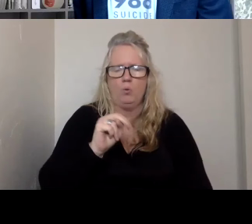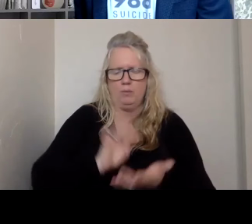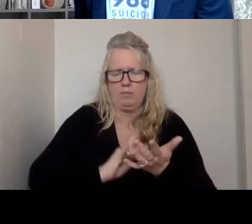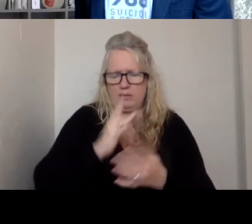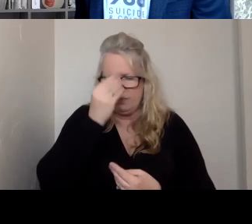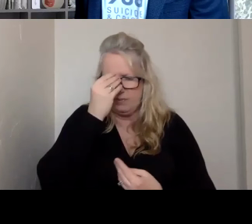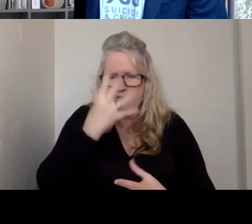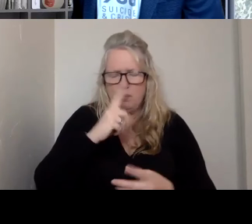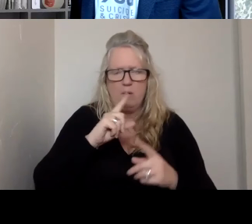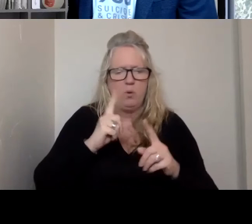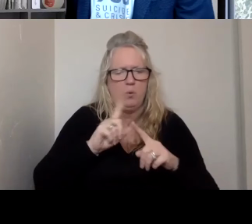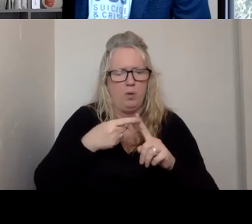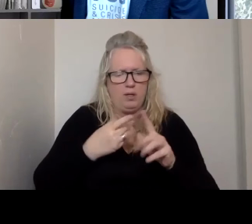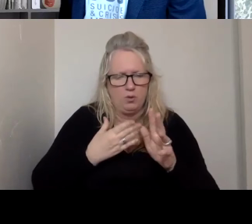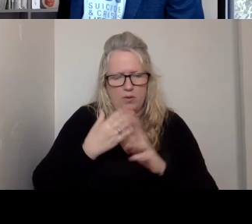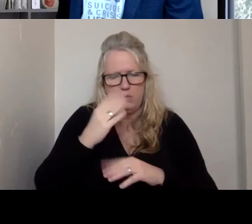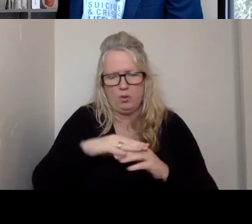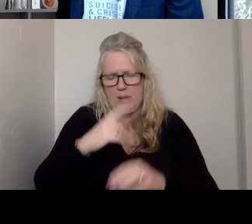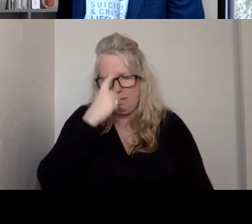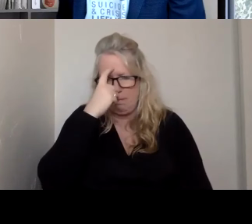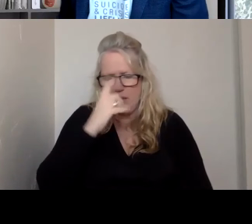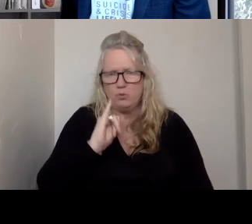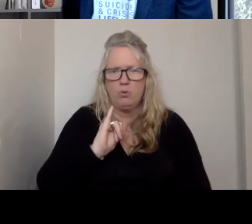YOU ARE GOING THROUGH A MENTAL ILLNESS, IS HELPFUL.